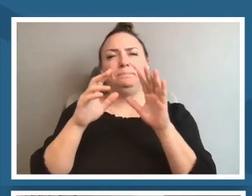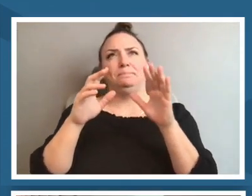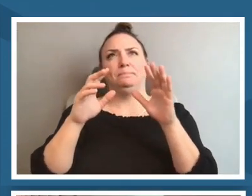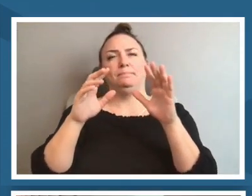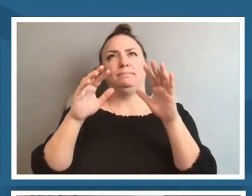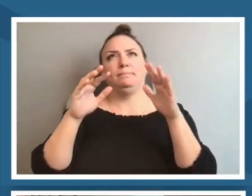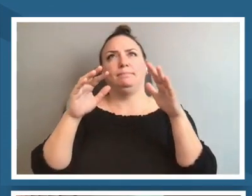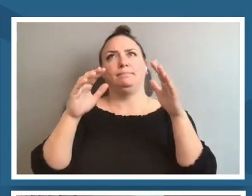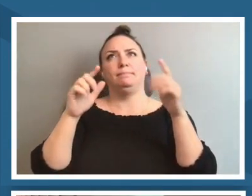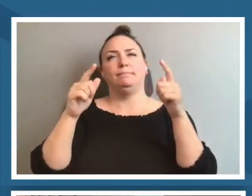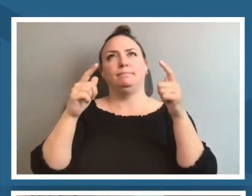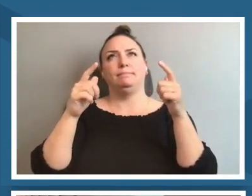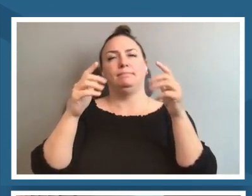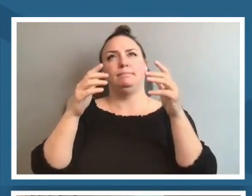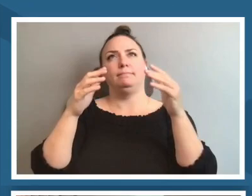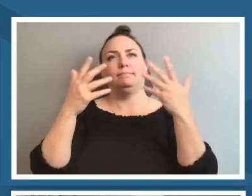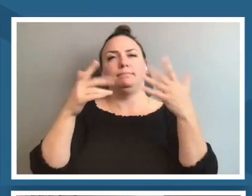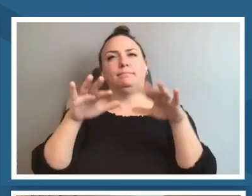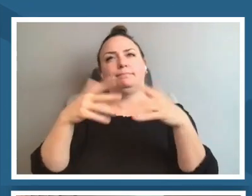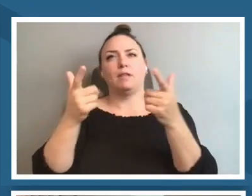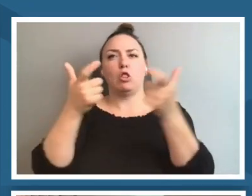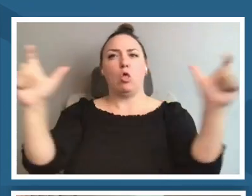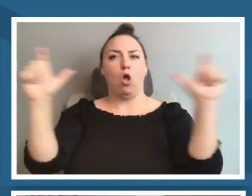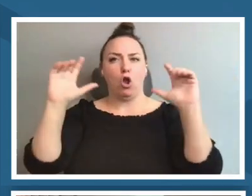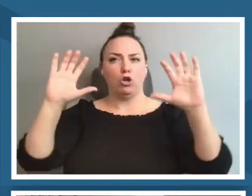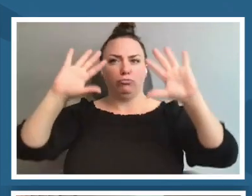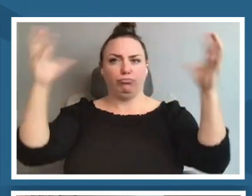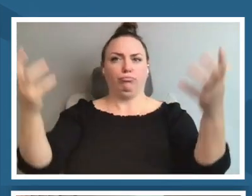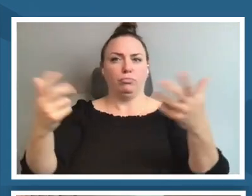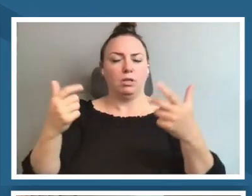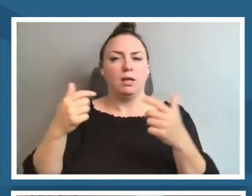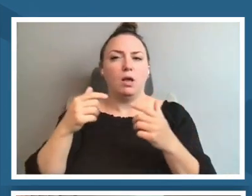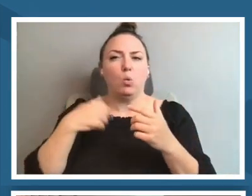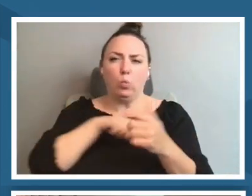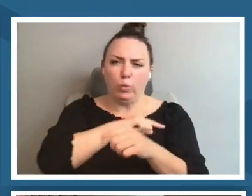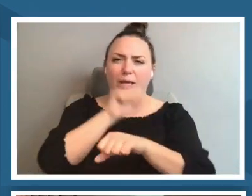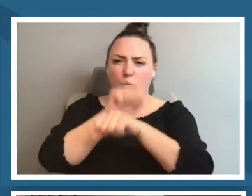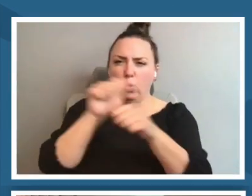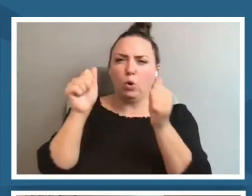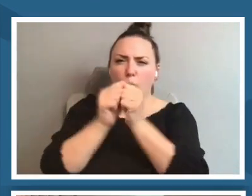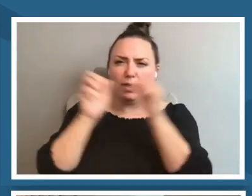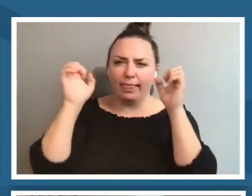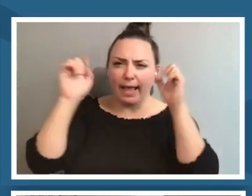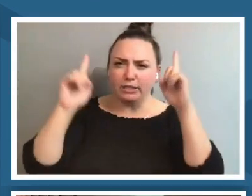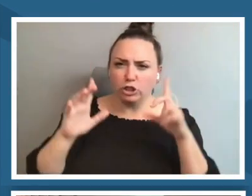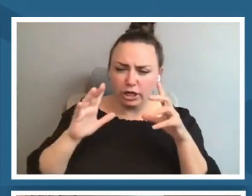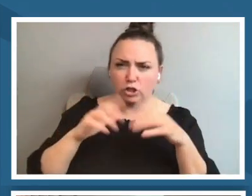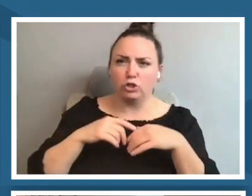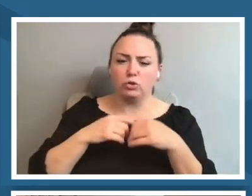actually going to be working with educators to actually take apart cell